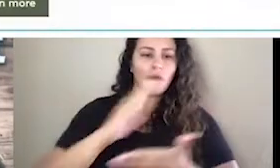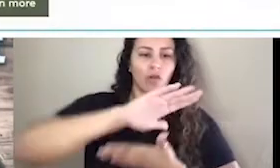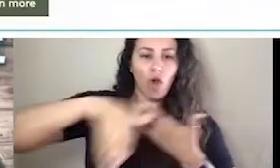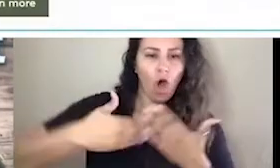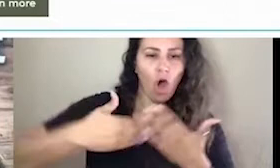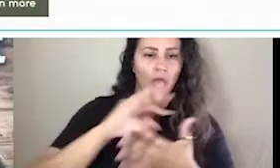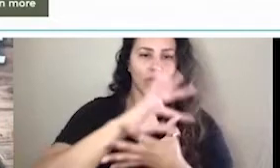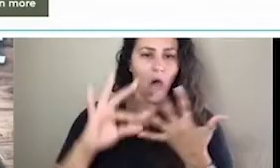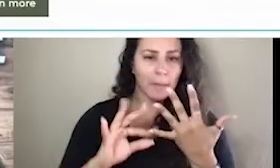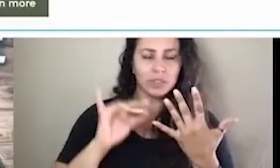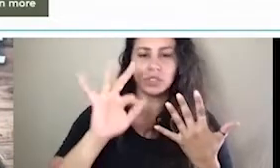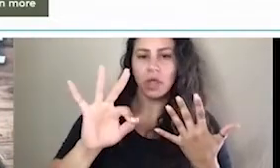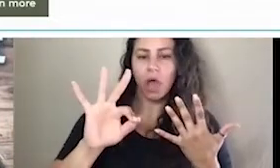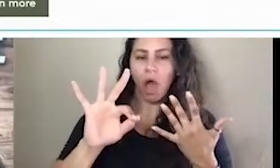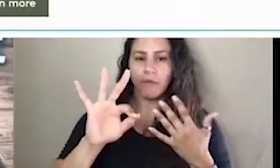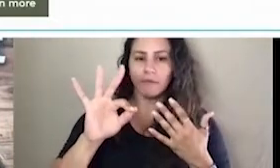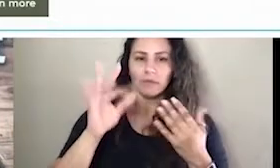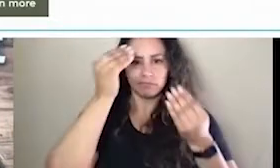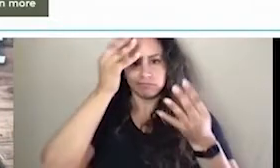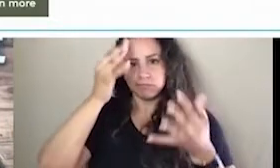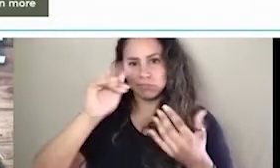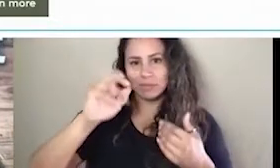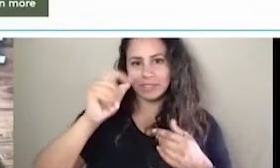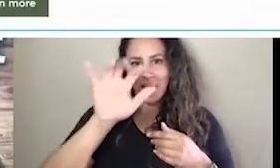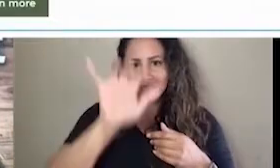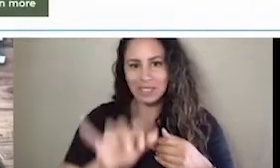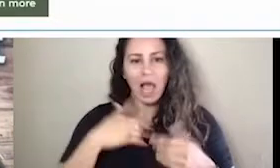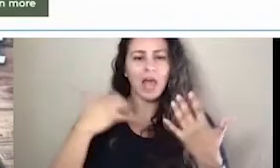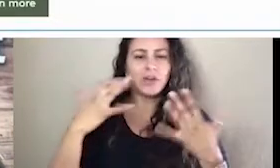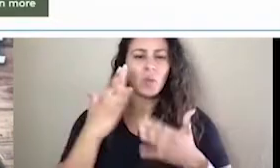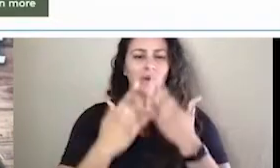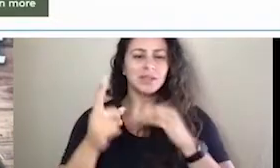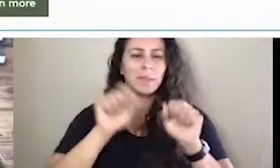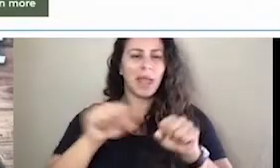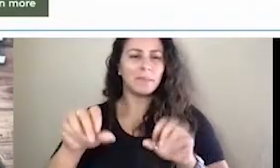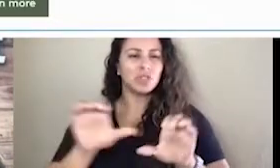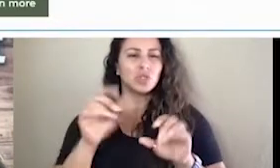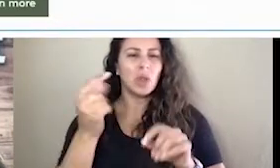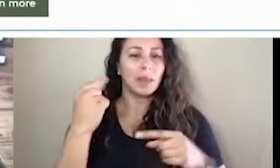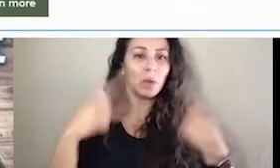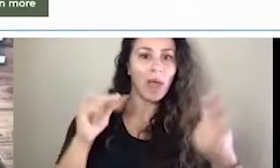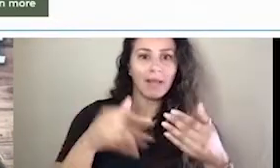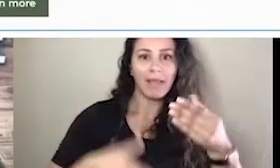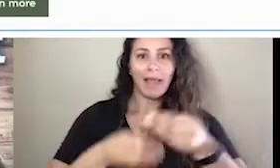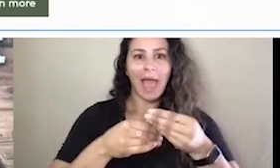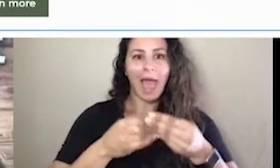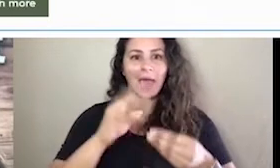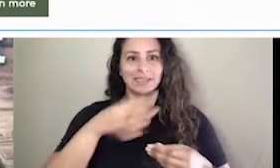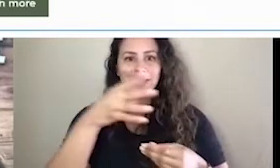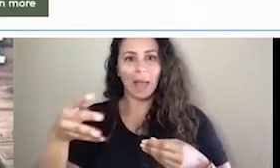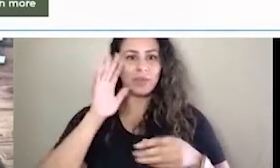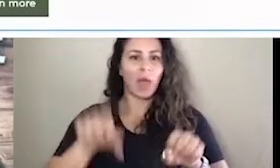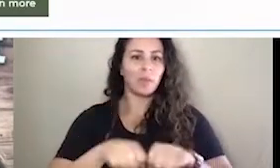REASON NOT WANT SOMEONE TO DO SOMETHING WACKY TO ADD A TABLE TO BREAK RESPONSIVENESS.